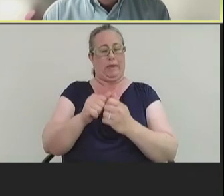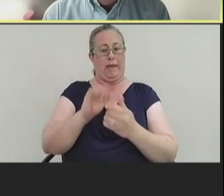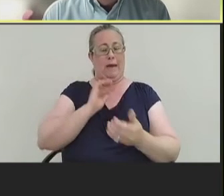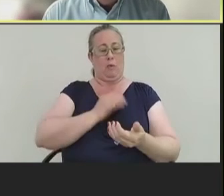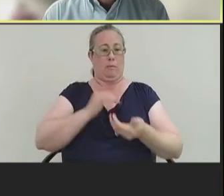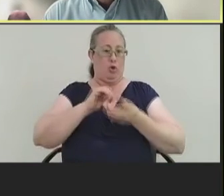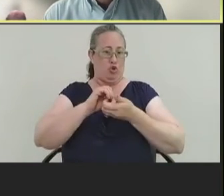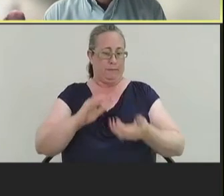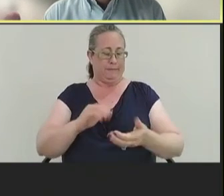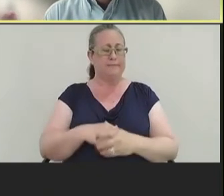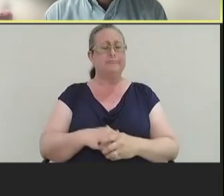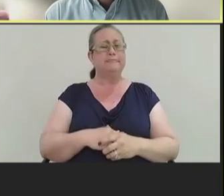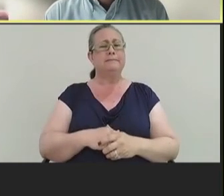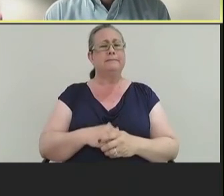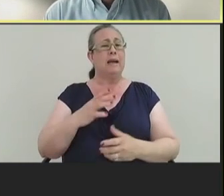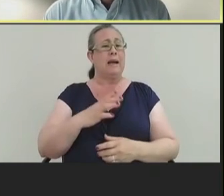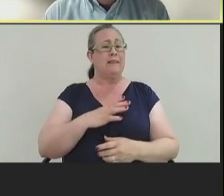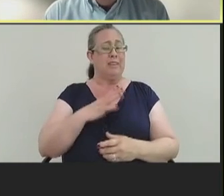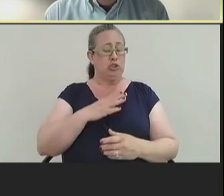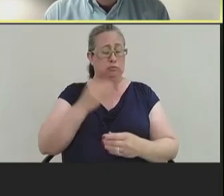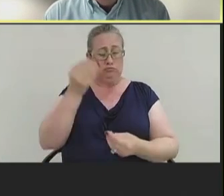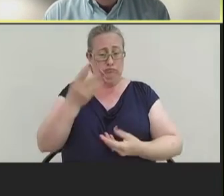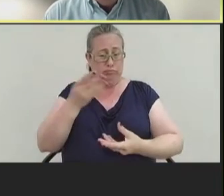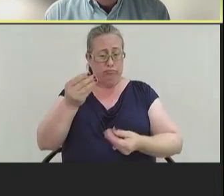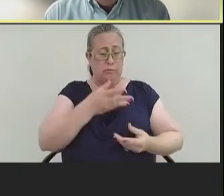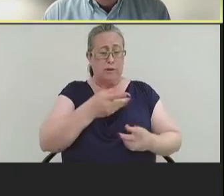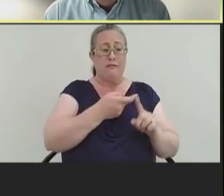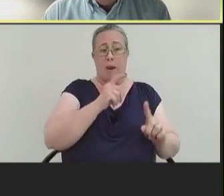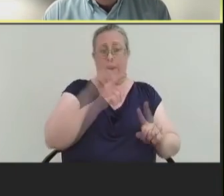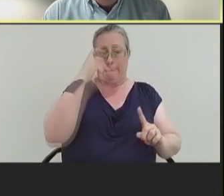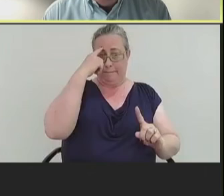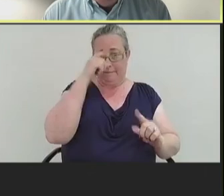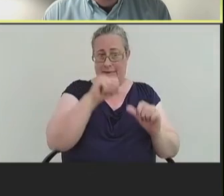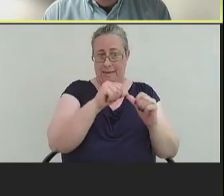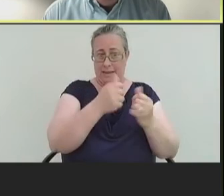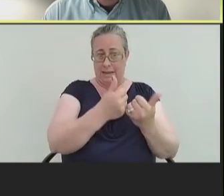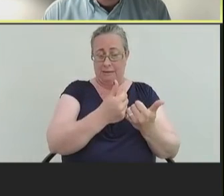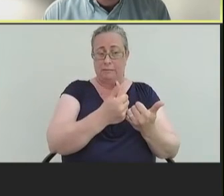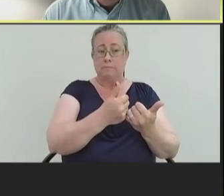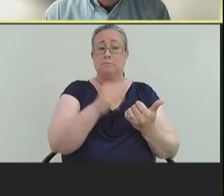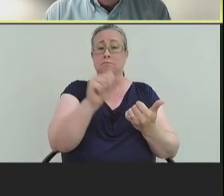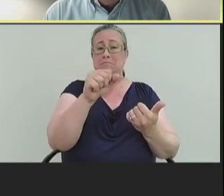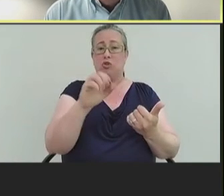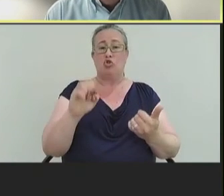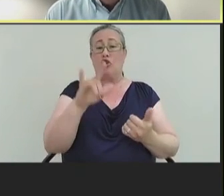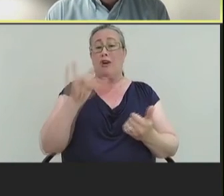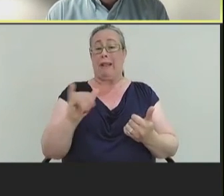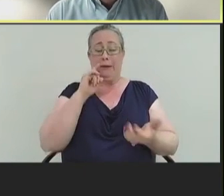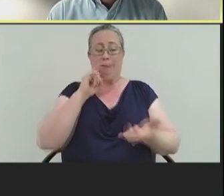While official cues come from government agencies, the early indicators and information that we get